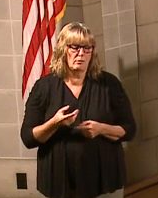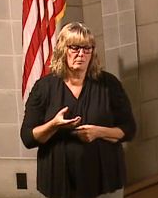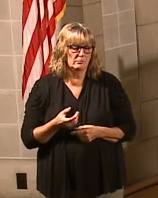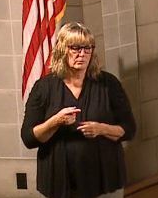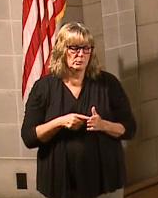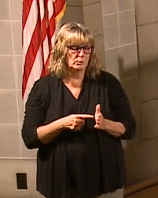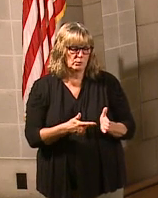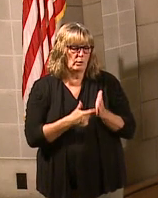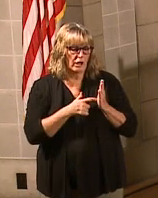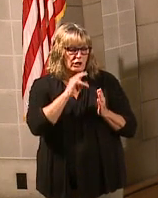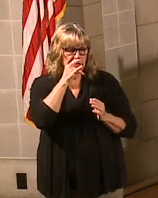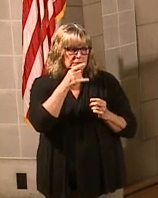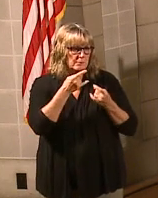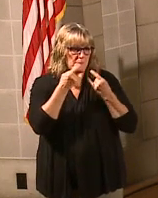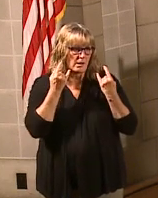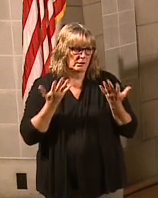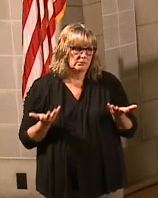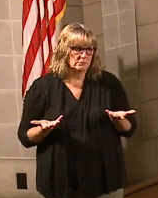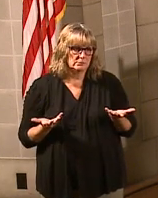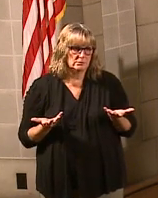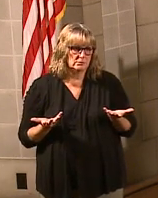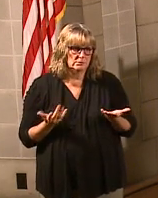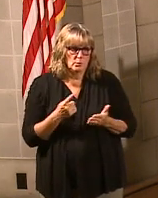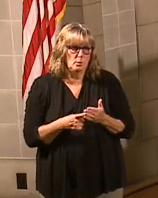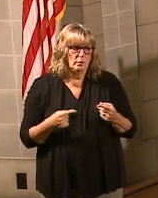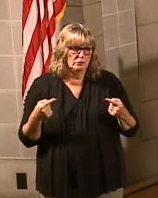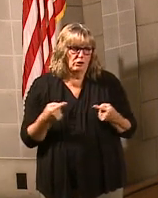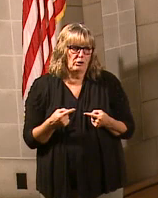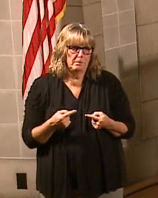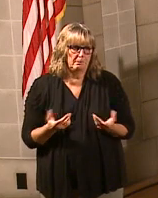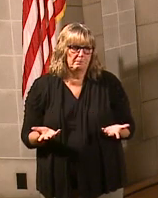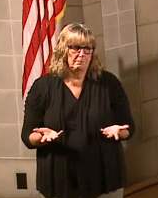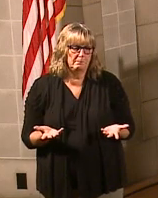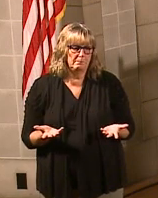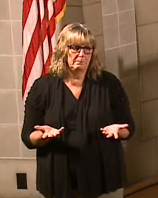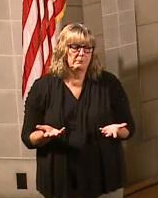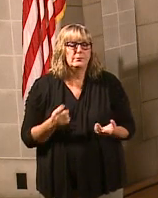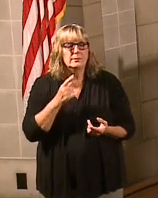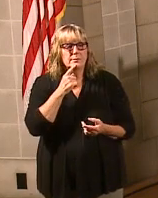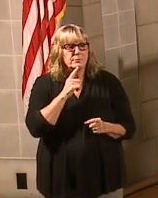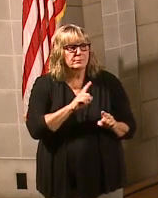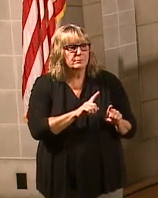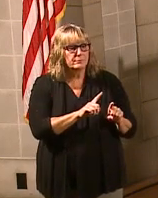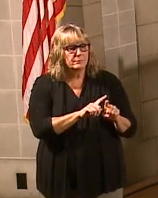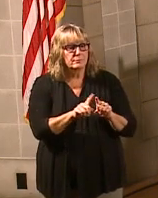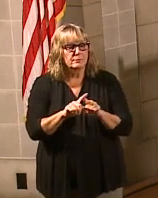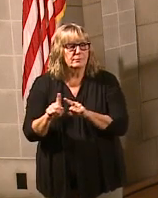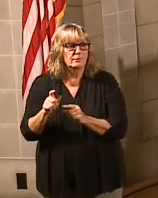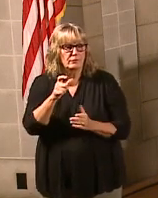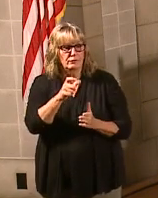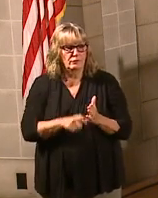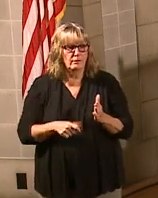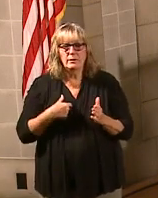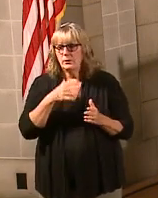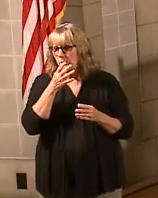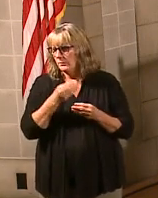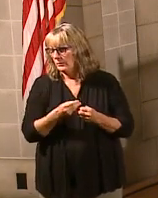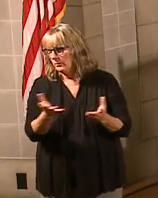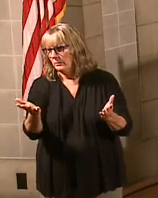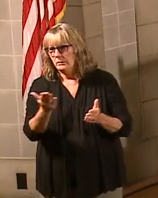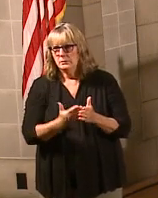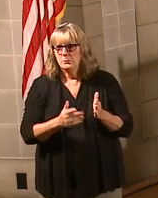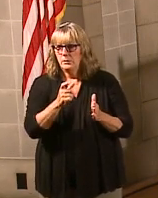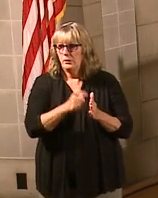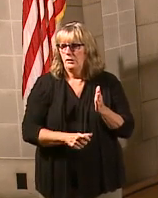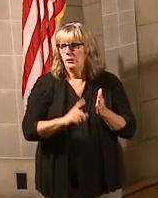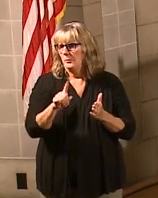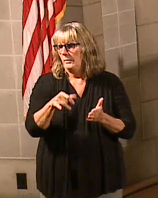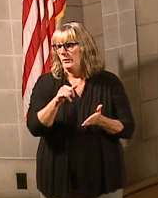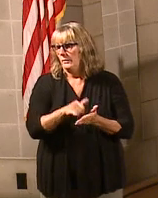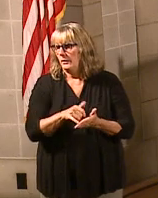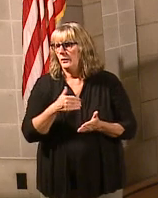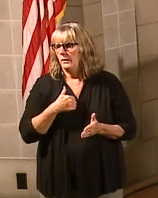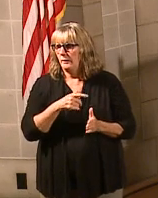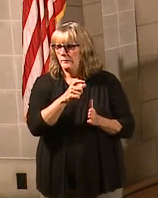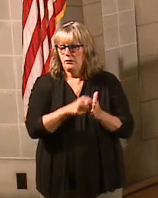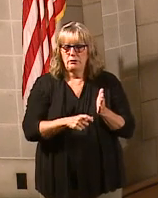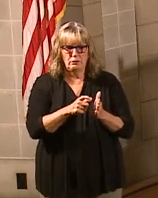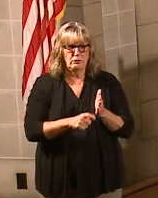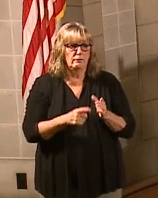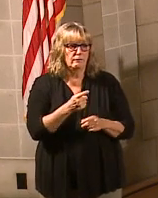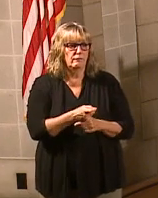[ SPEAKER OFF MIC ]